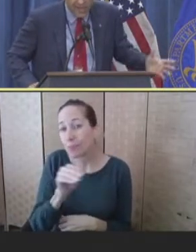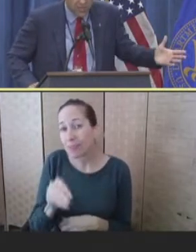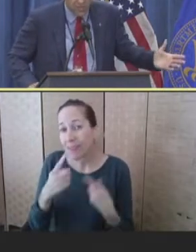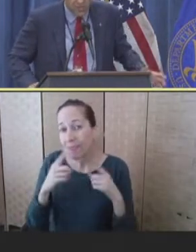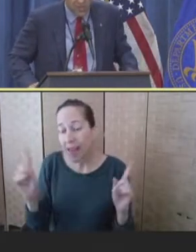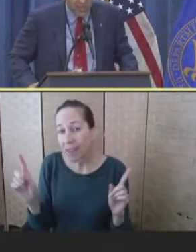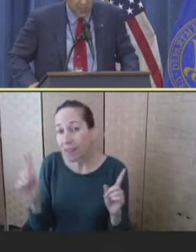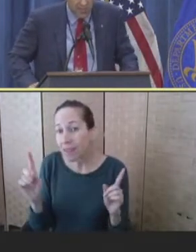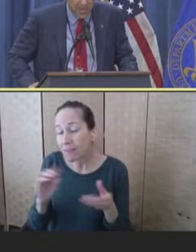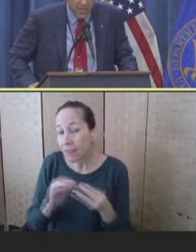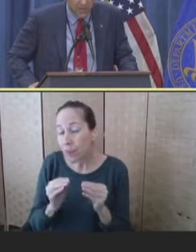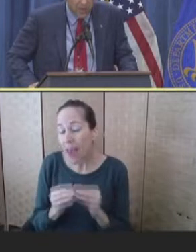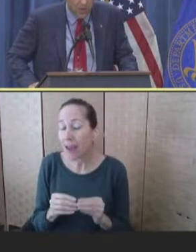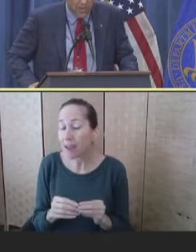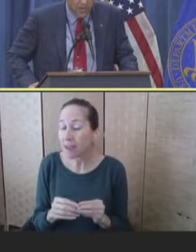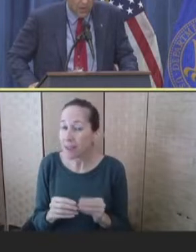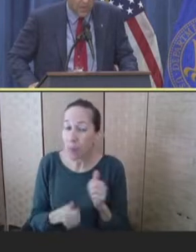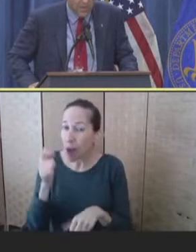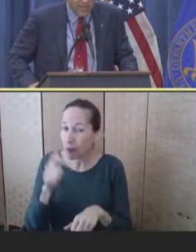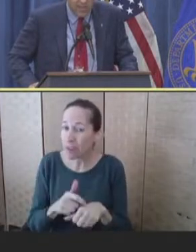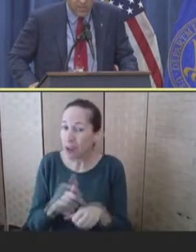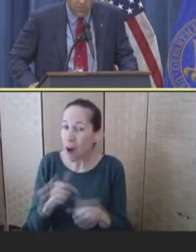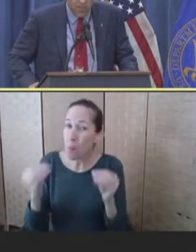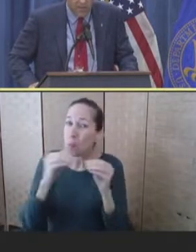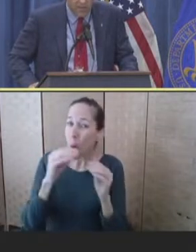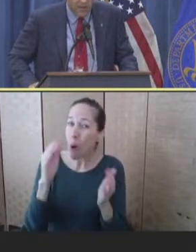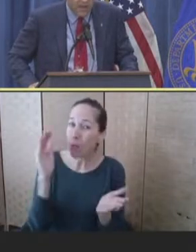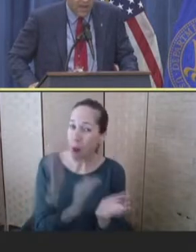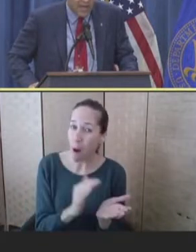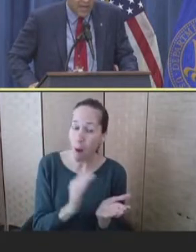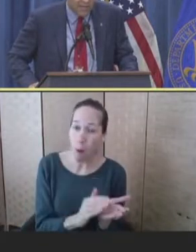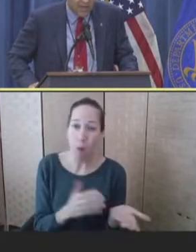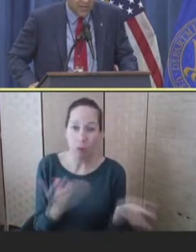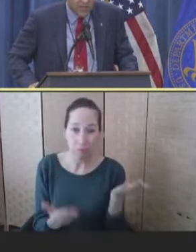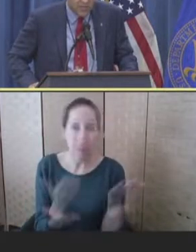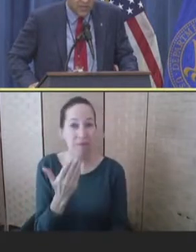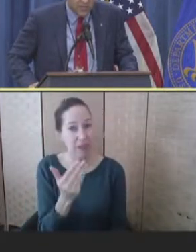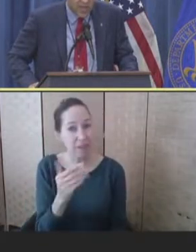Last year, it was 16 percent. So, we really need to do better and find ways to do that.